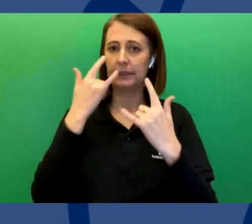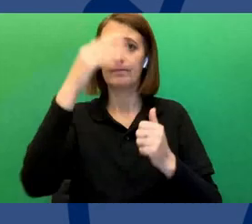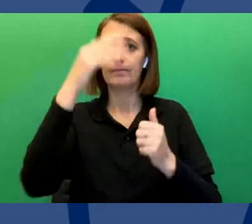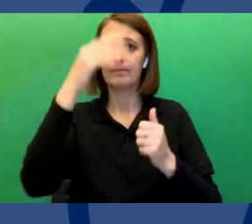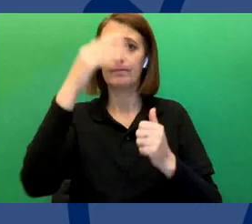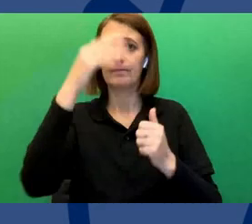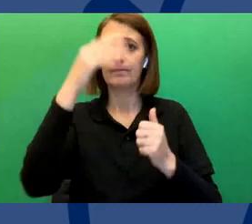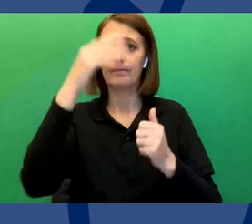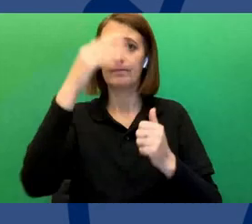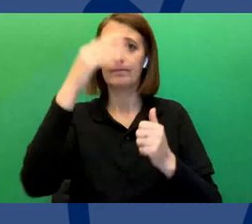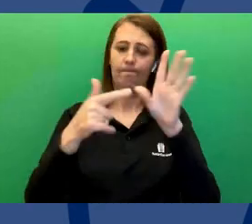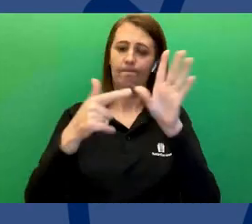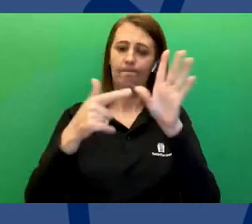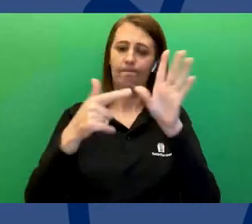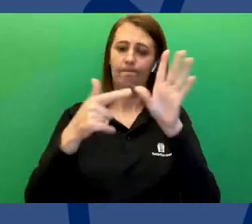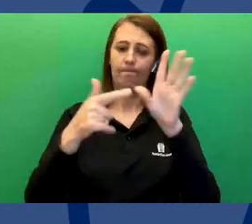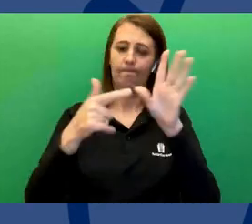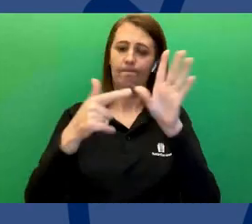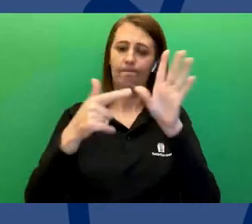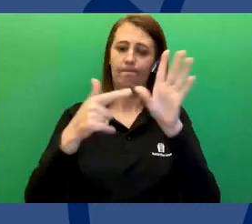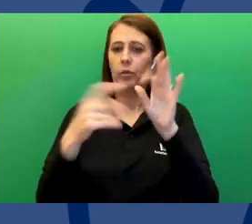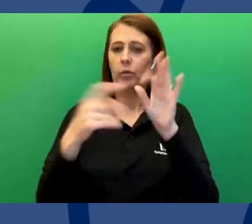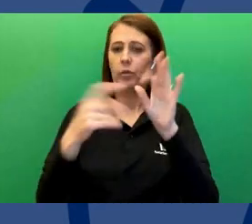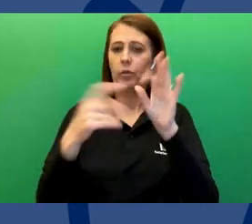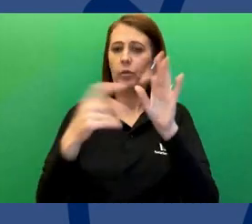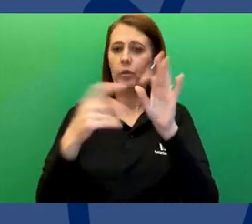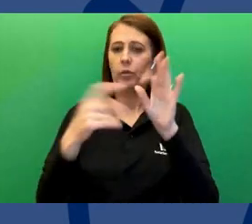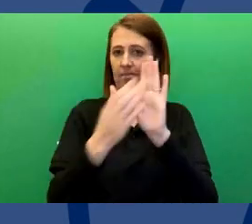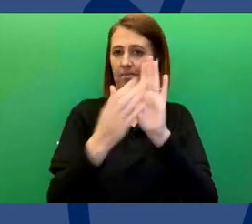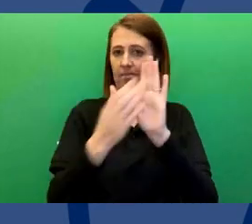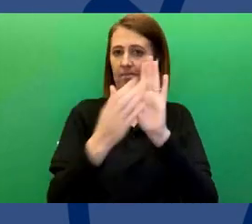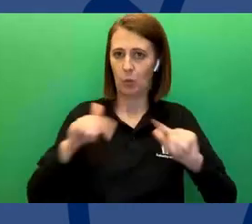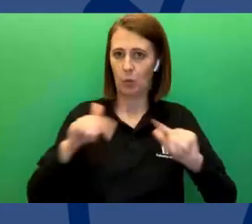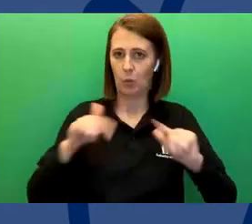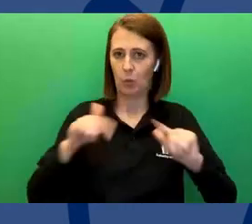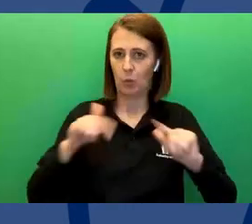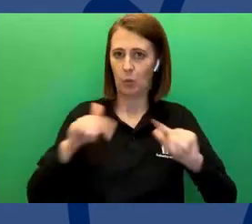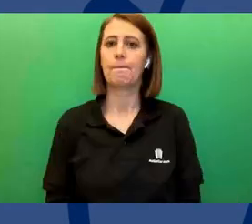that you've been posting to us. I note that Michael has answered some of those questions